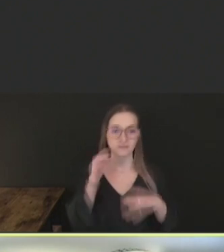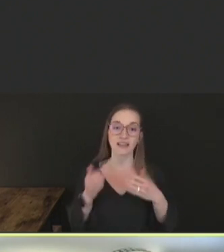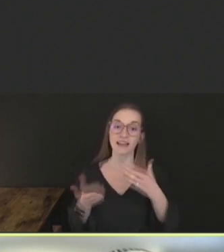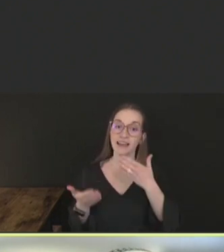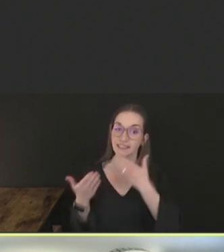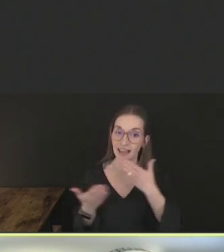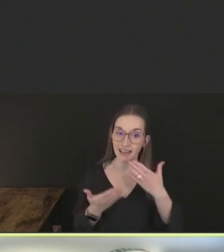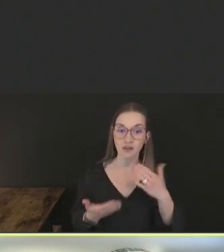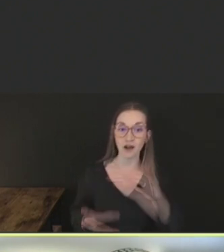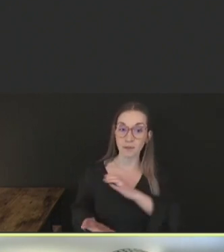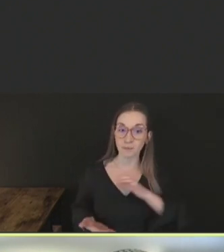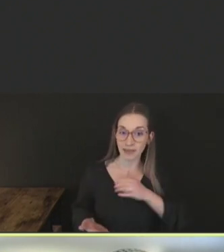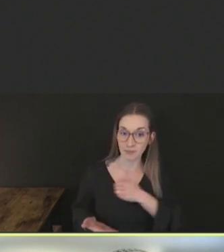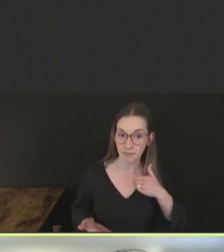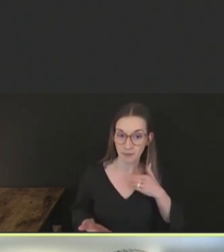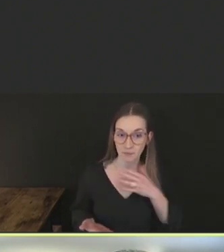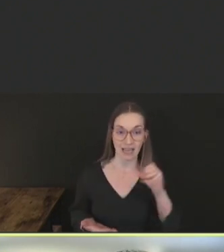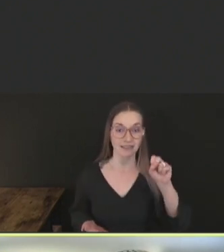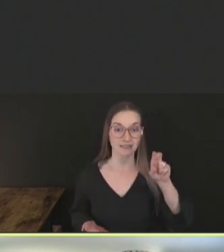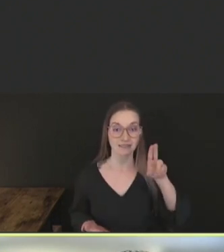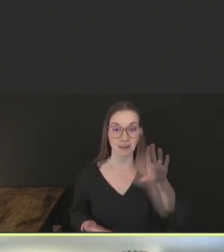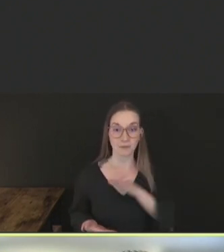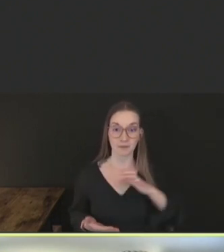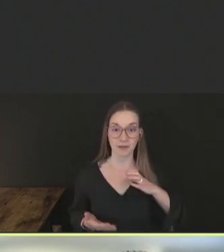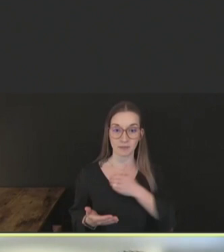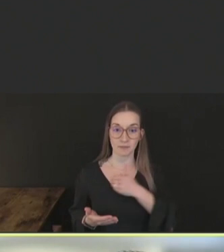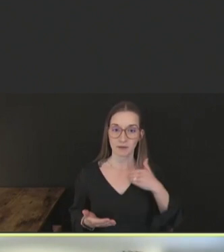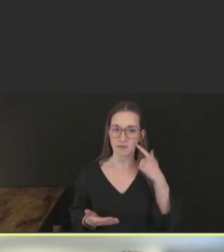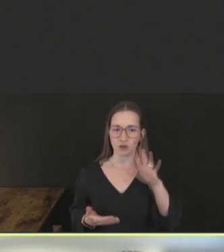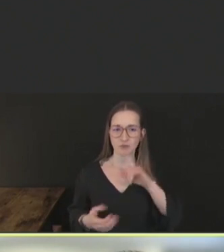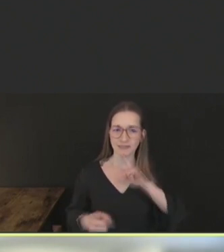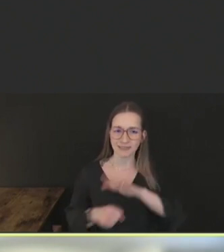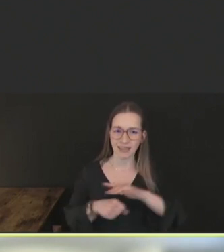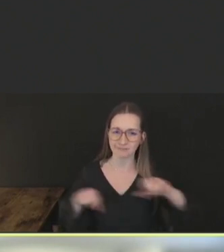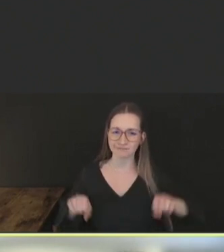the work of this committee. I look forward to the presentations and discussion today and tomorrow.